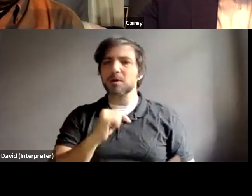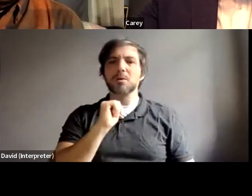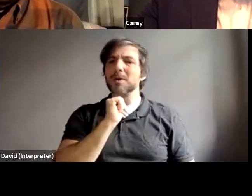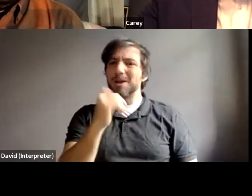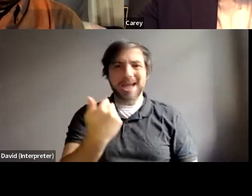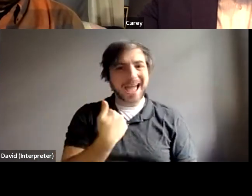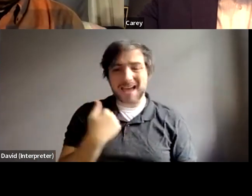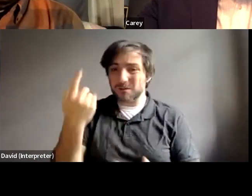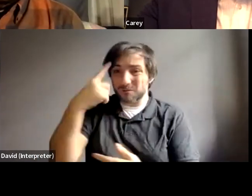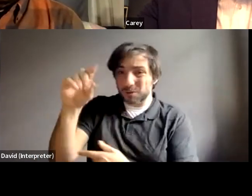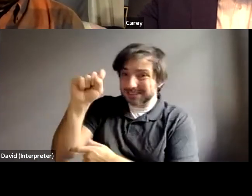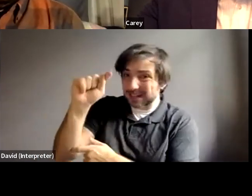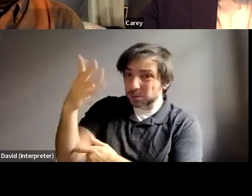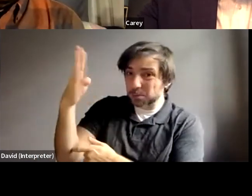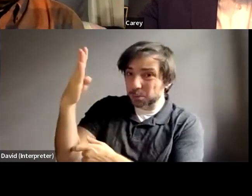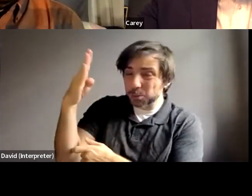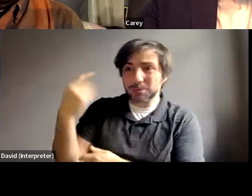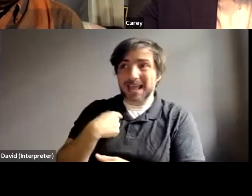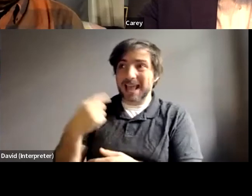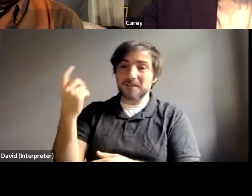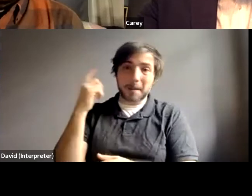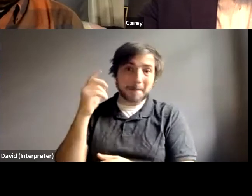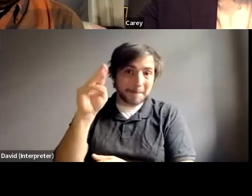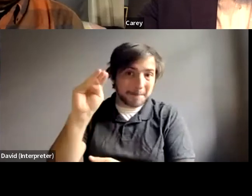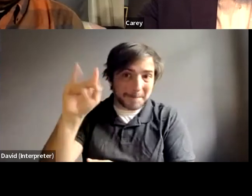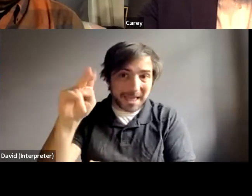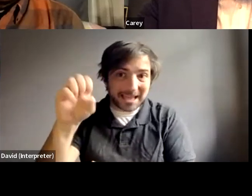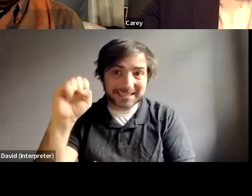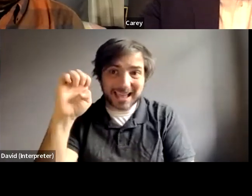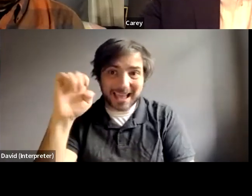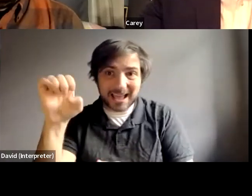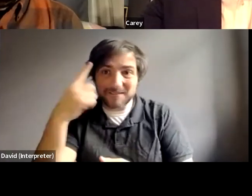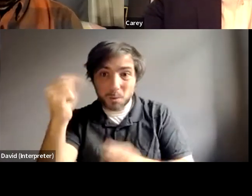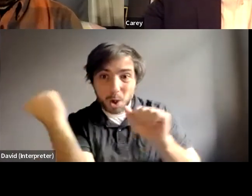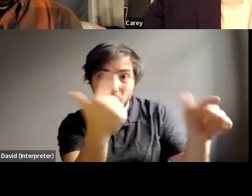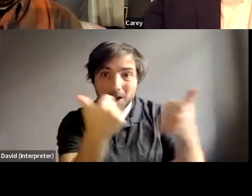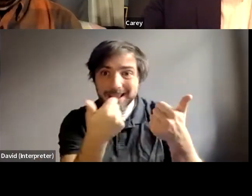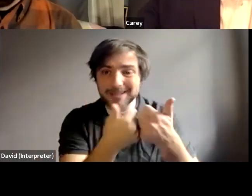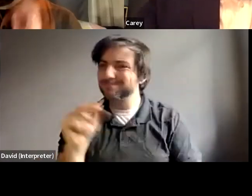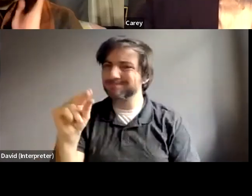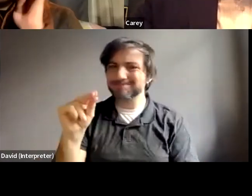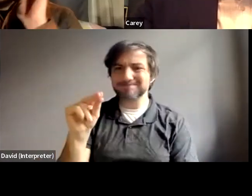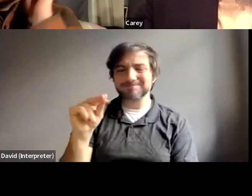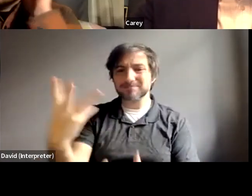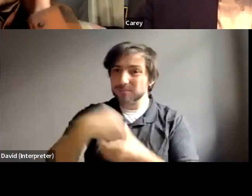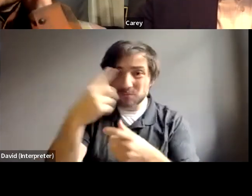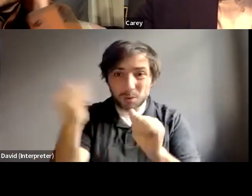don't offer audio description for every single event. We don't offer the services that are